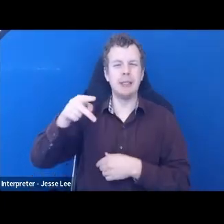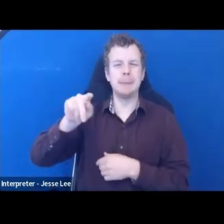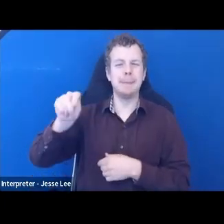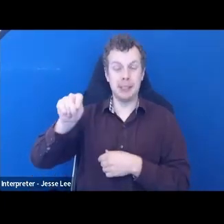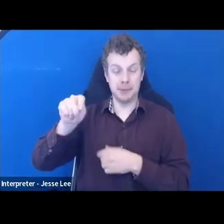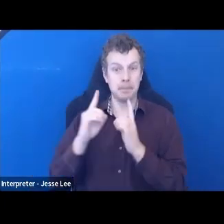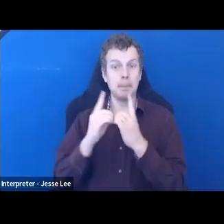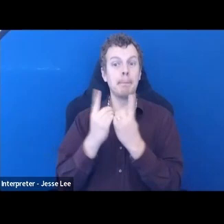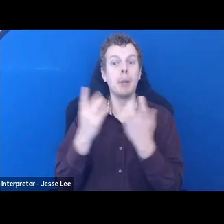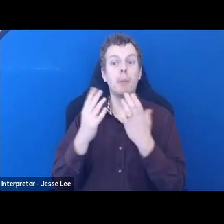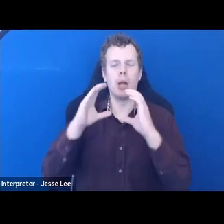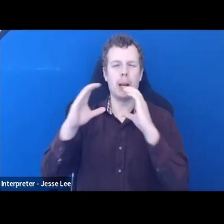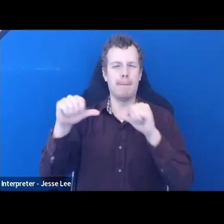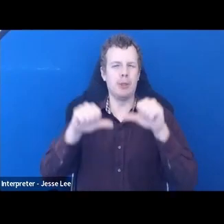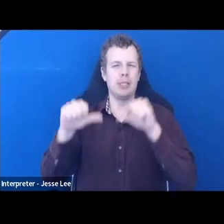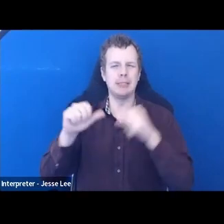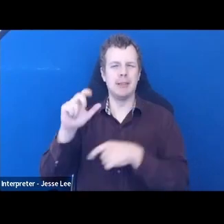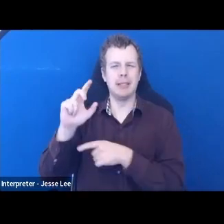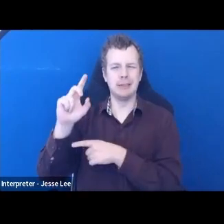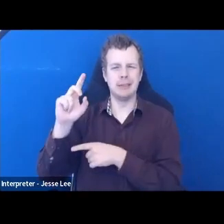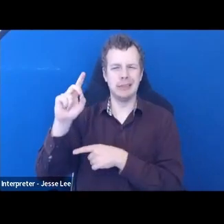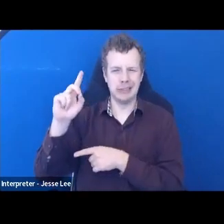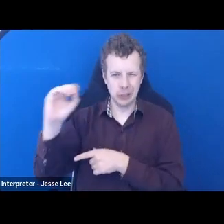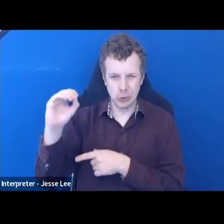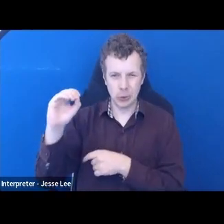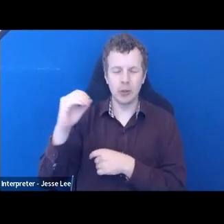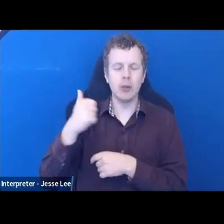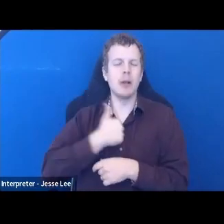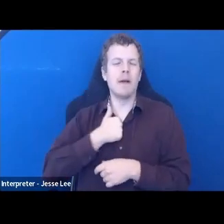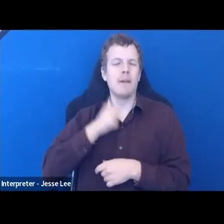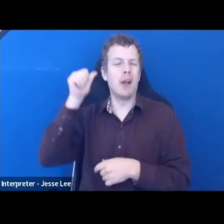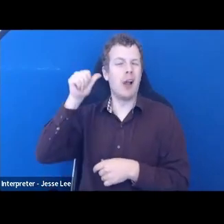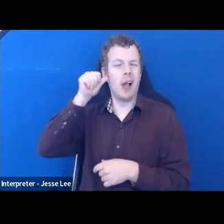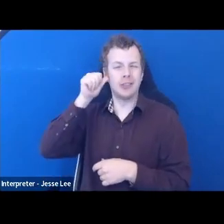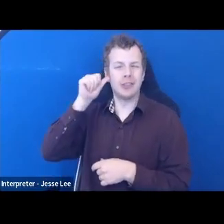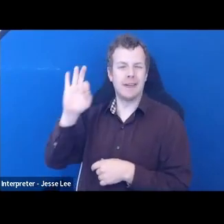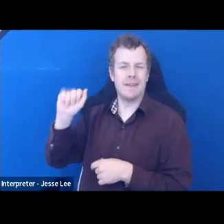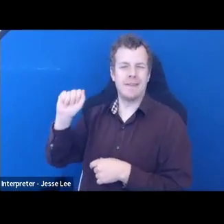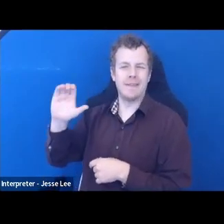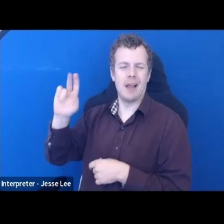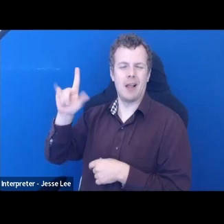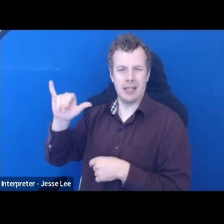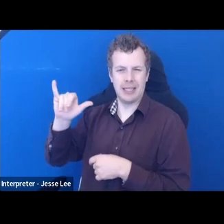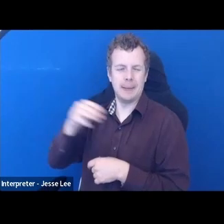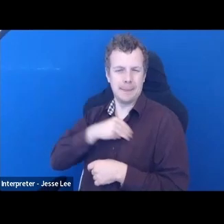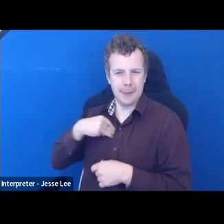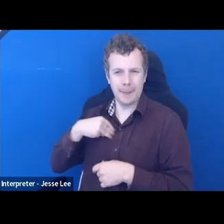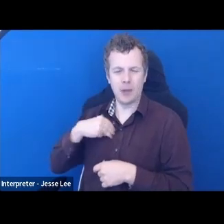of Communication Science and Disorders. I'm also the audiology faculty member and co-principal investigator